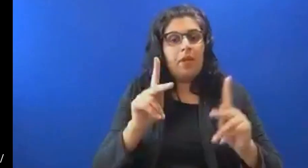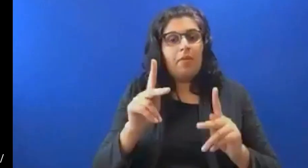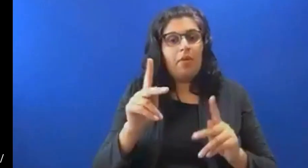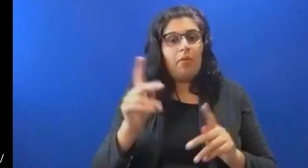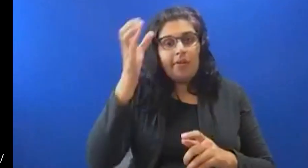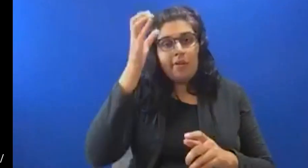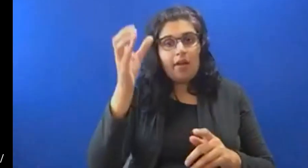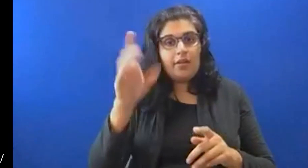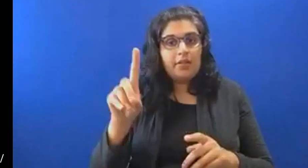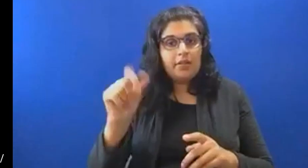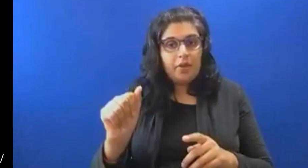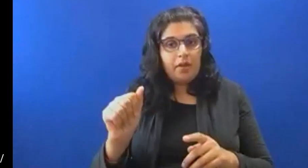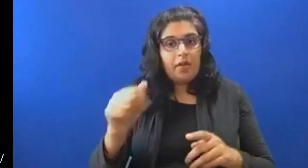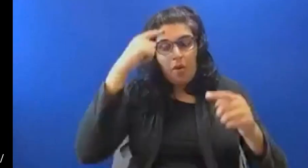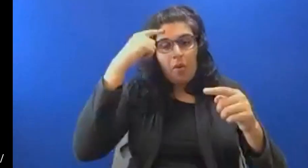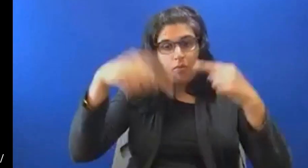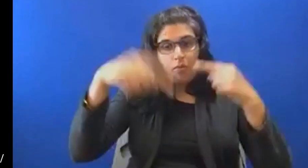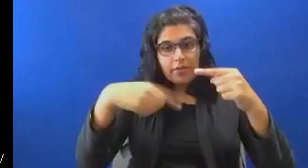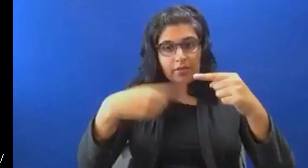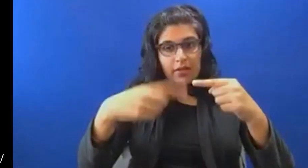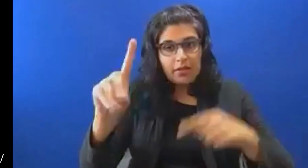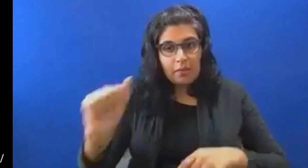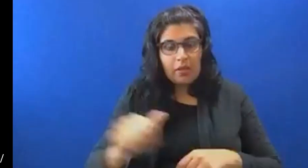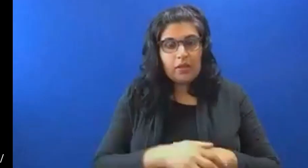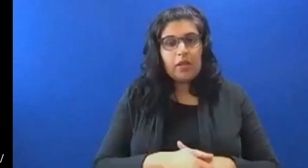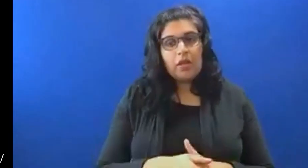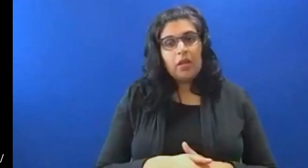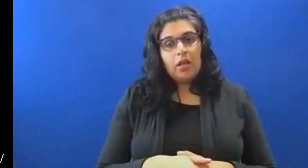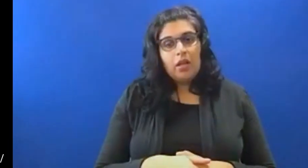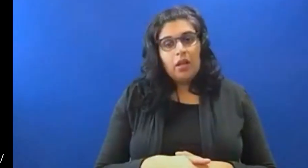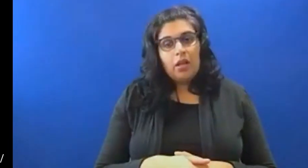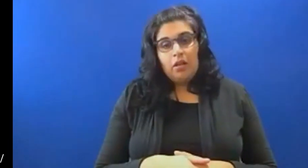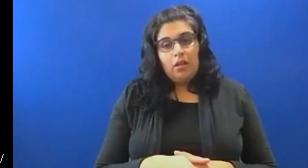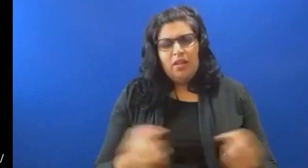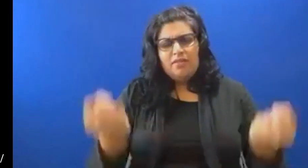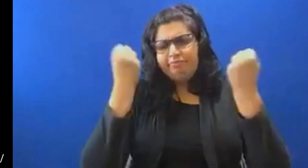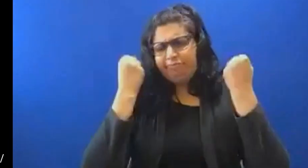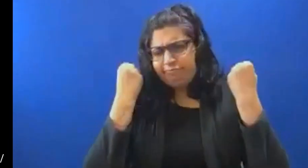processing disabilities. So, there are lots of ways to access it.